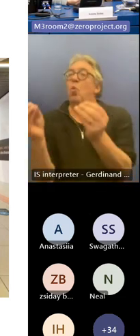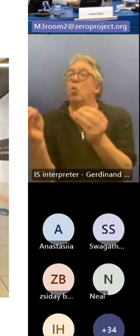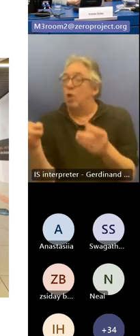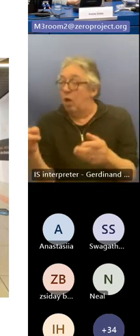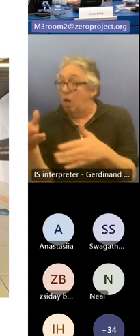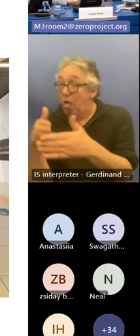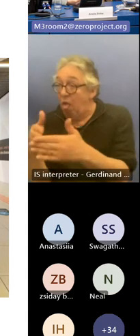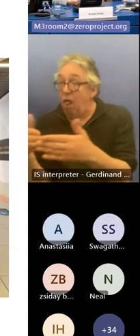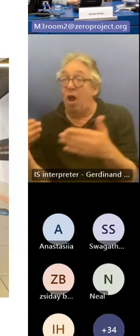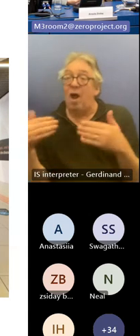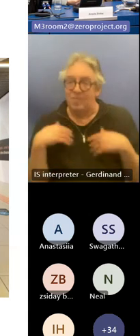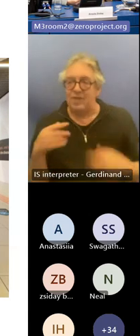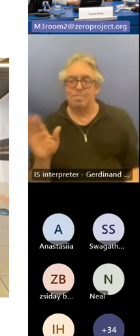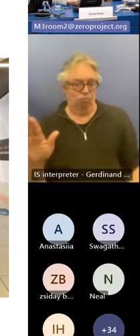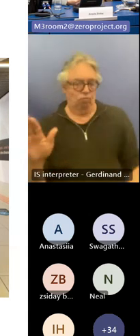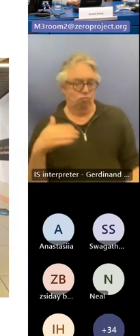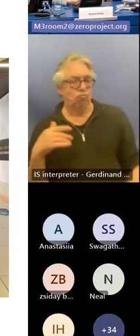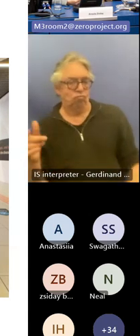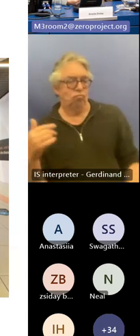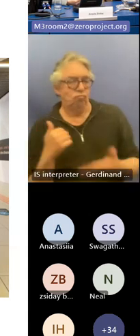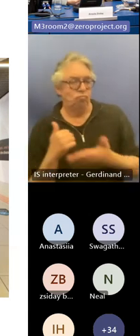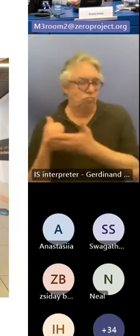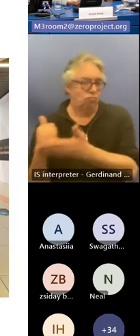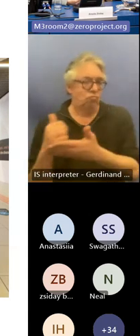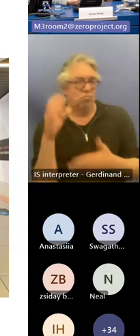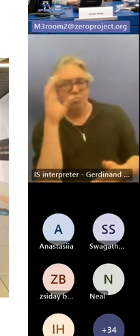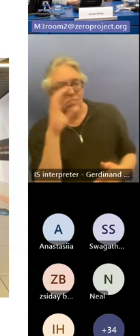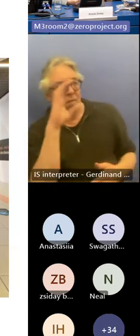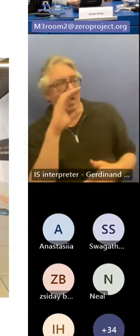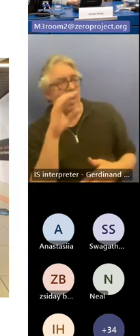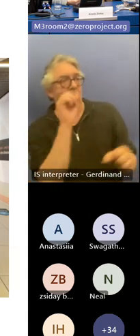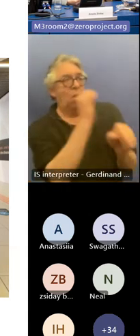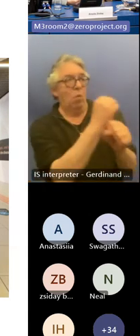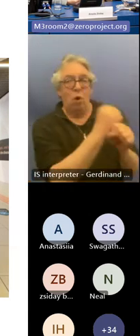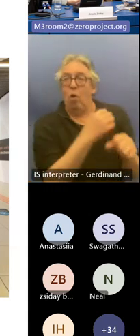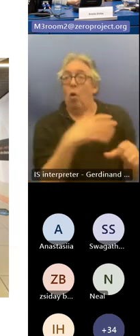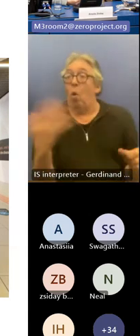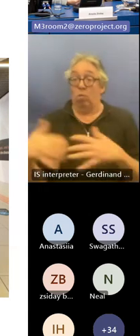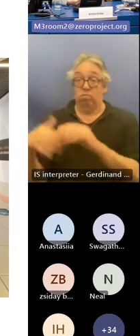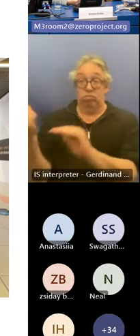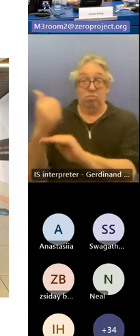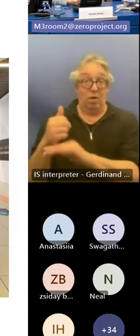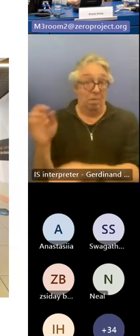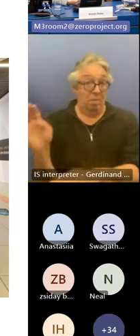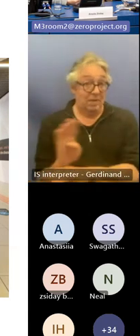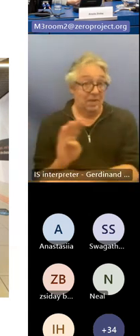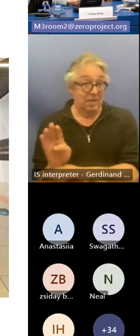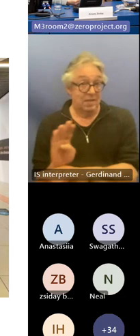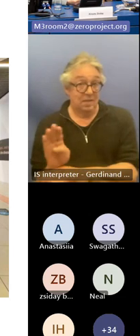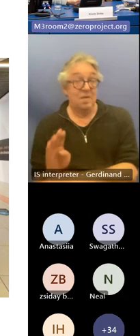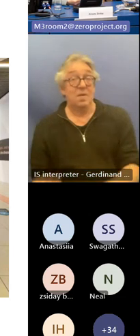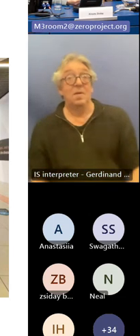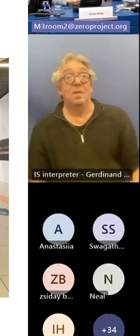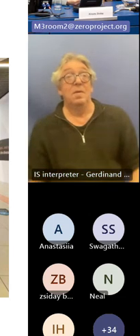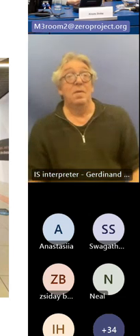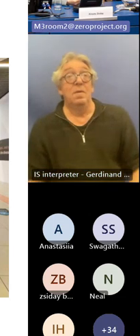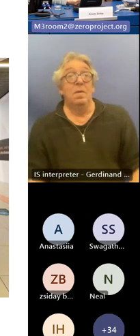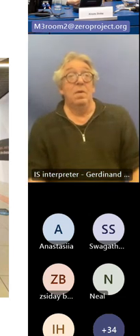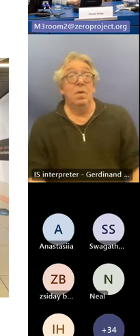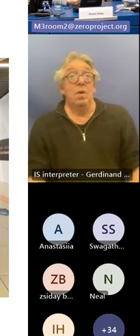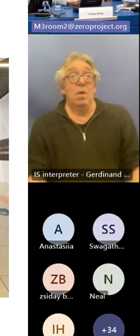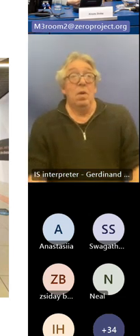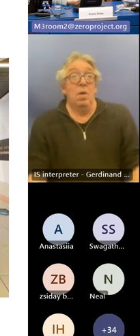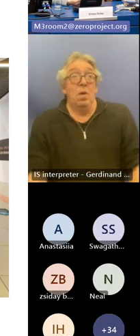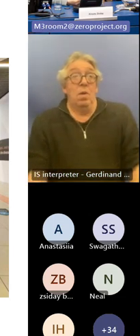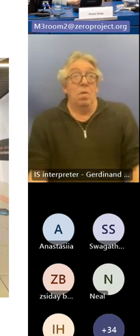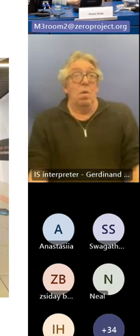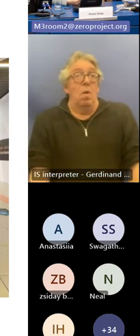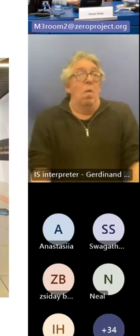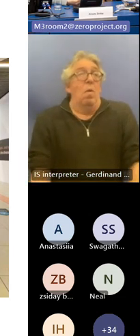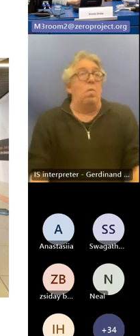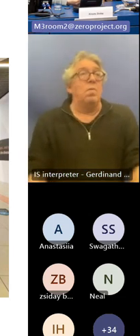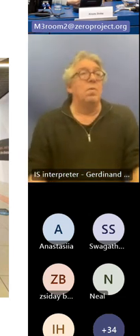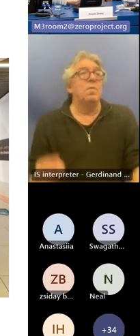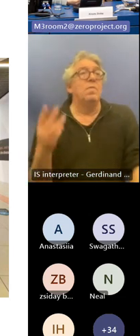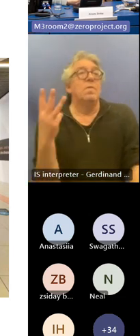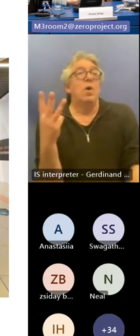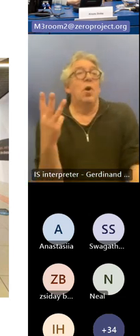work placement or employment for themselves. Which was successful because the youngsters that we work